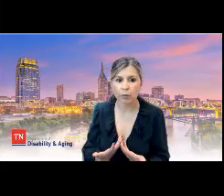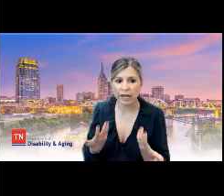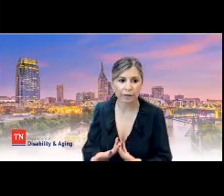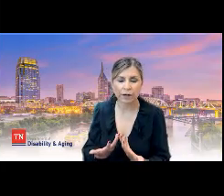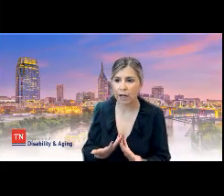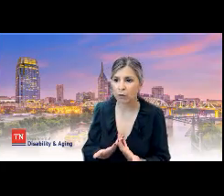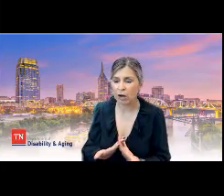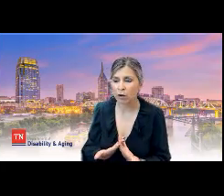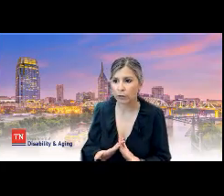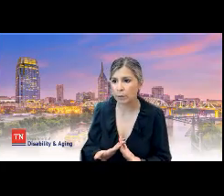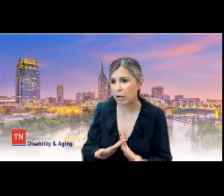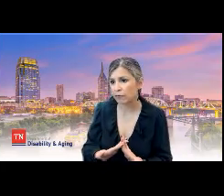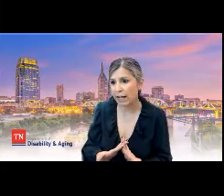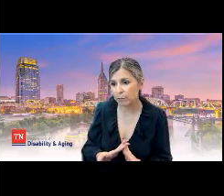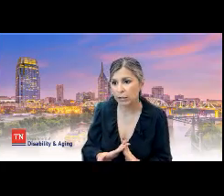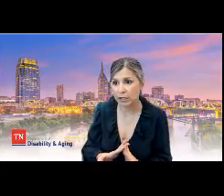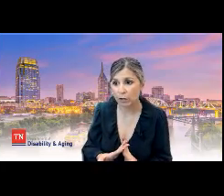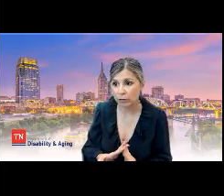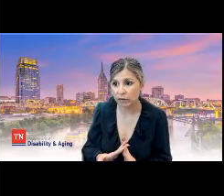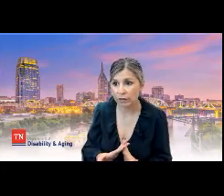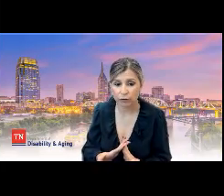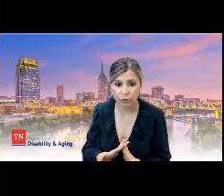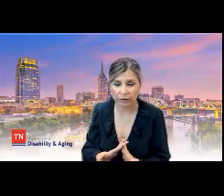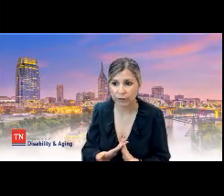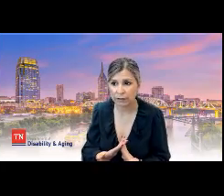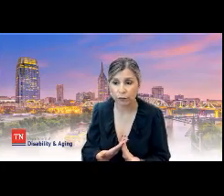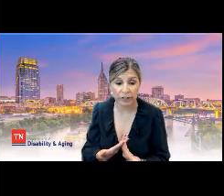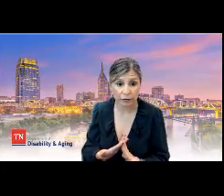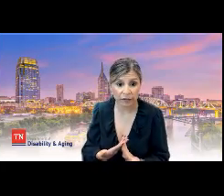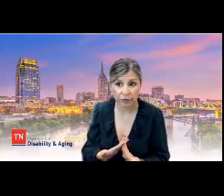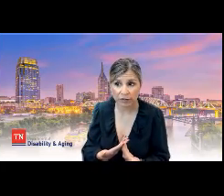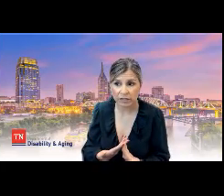So we have, we offered about $5,000, 000 in grant funding for senior centers